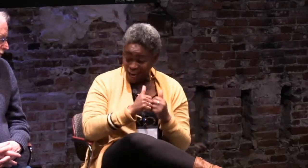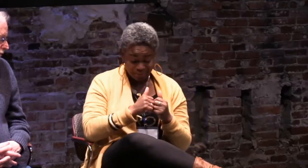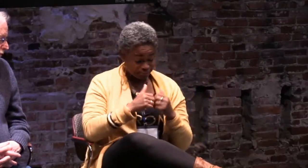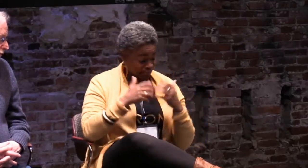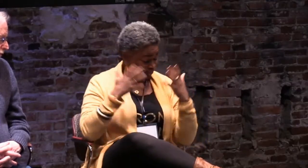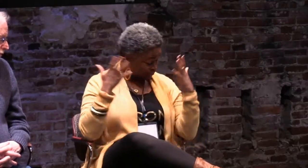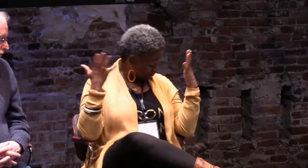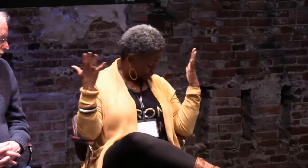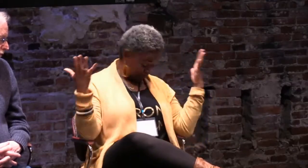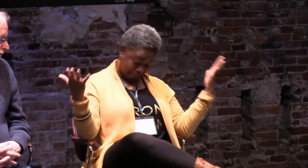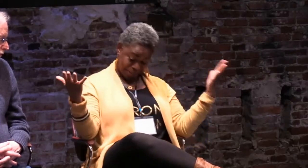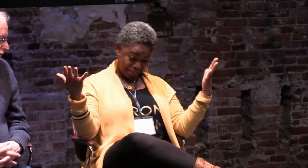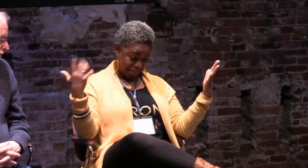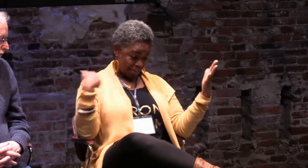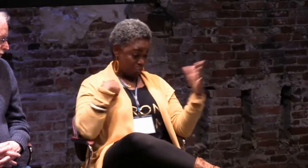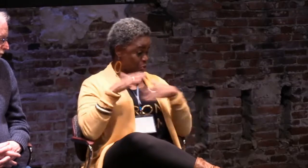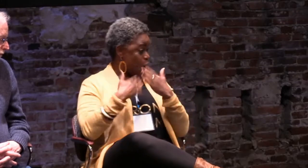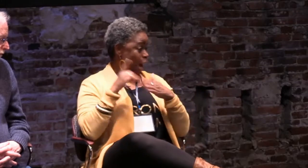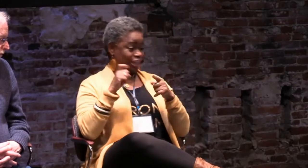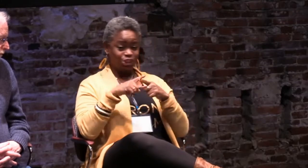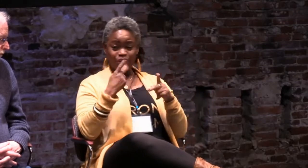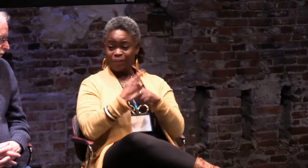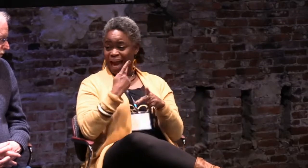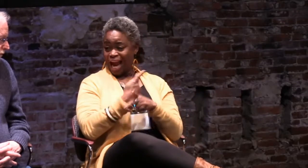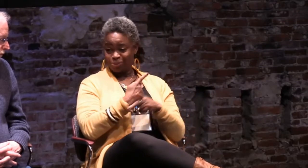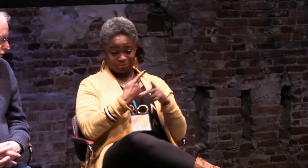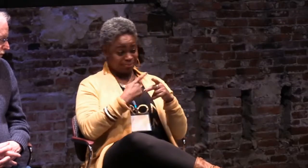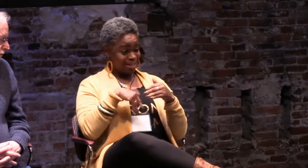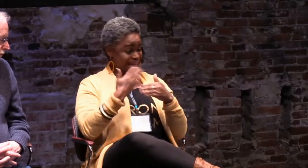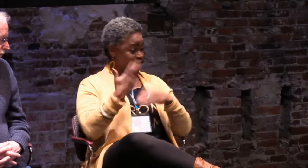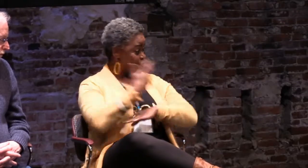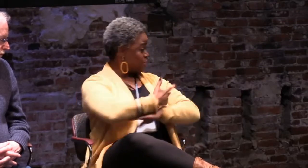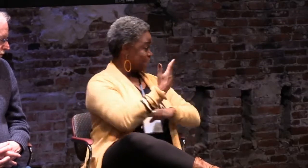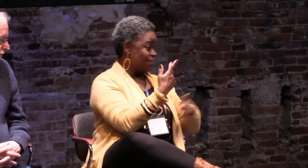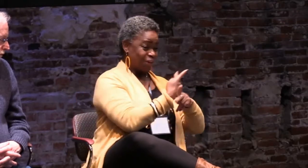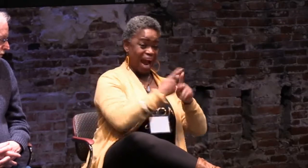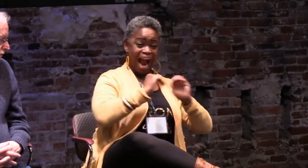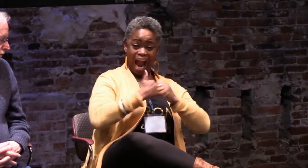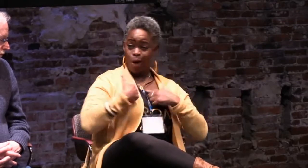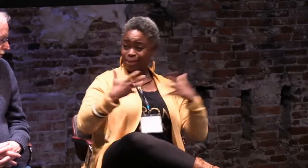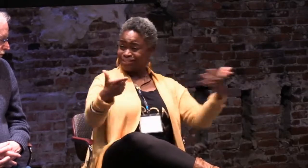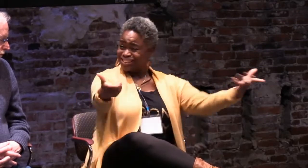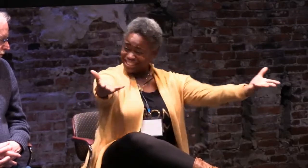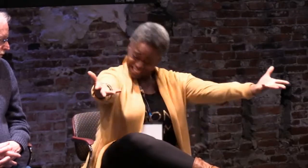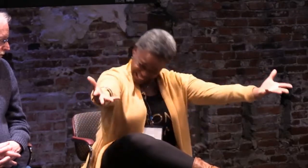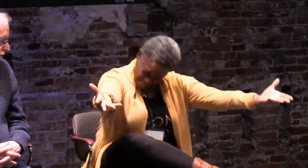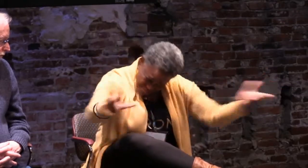We need to get them in the seats, in the audience, but how do you get that to happen in three days?